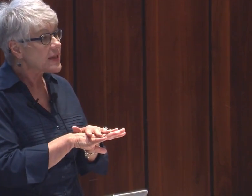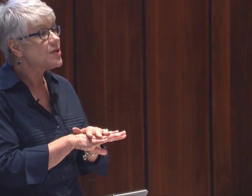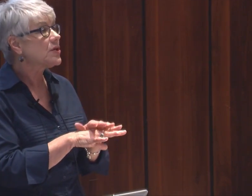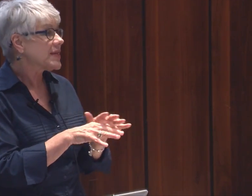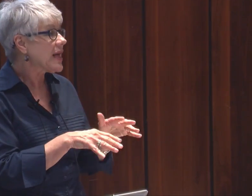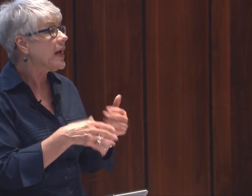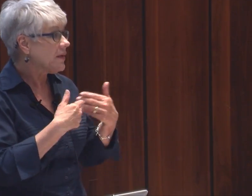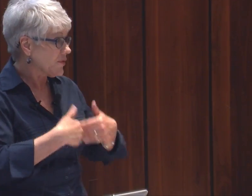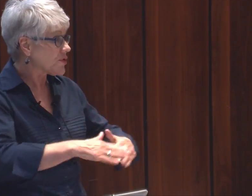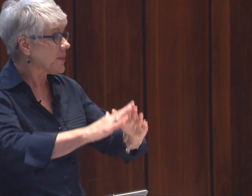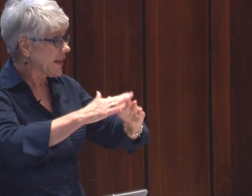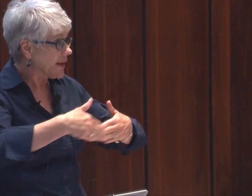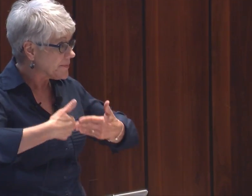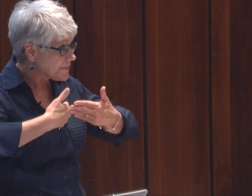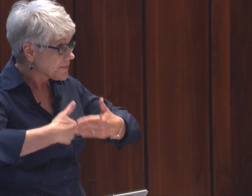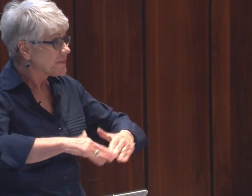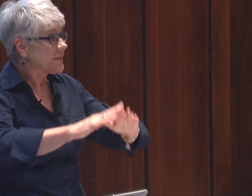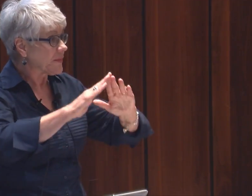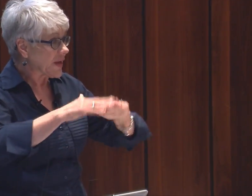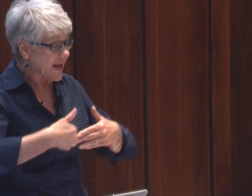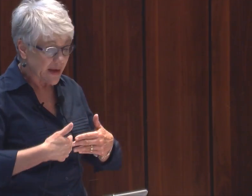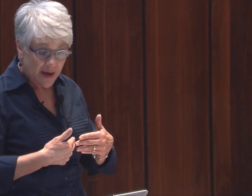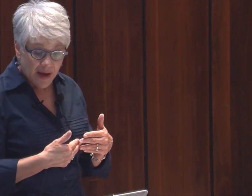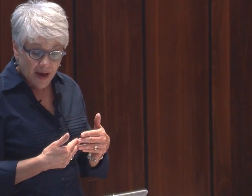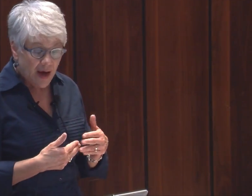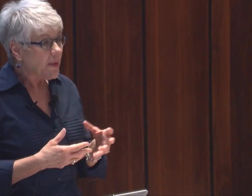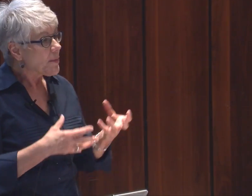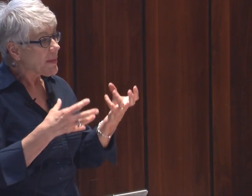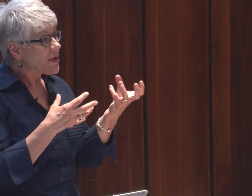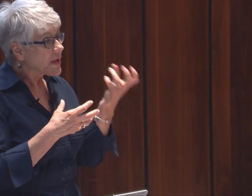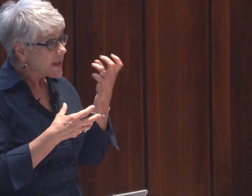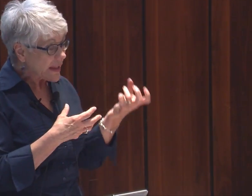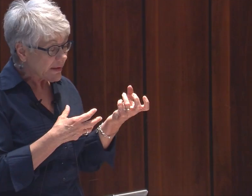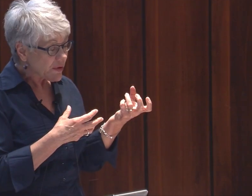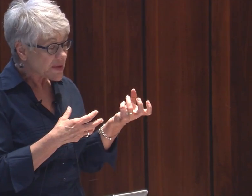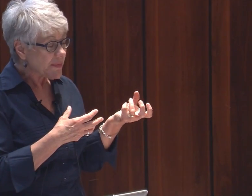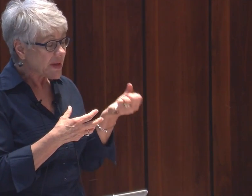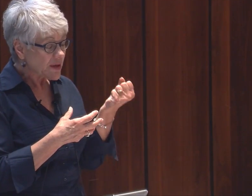teach her a sign for swing okay or maybe you're going to give her something to